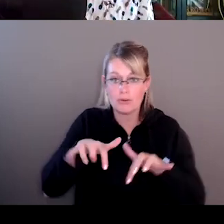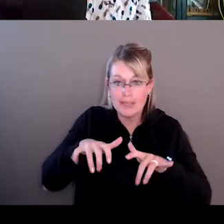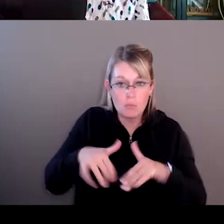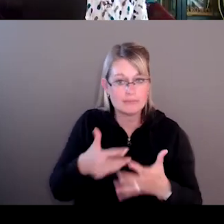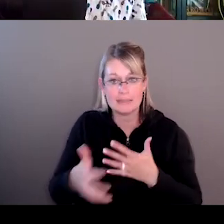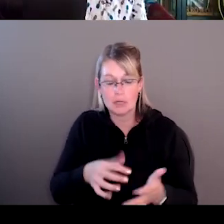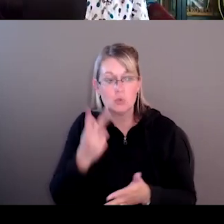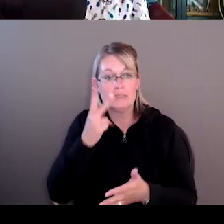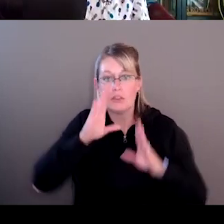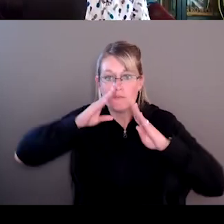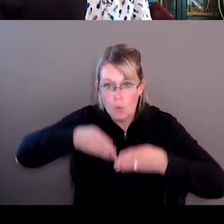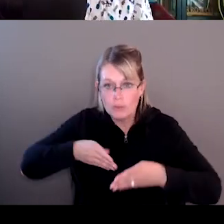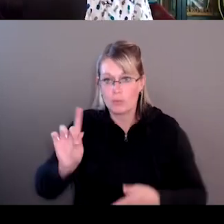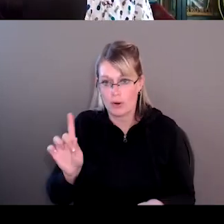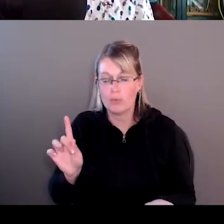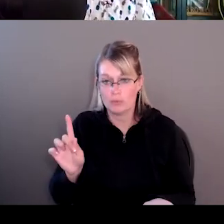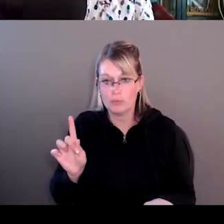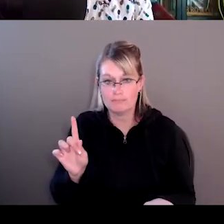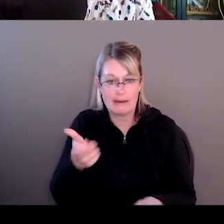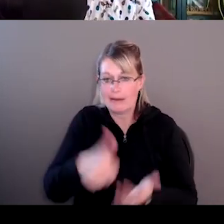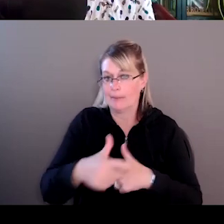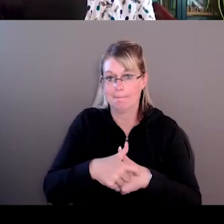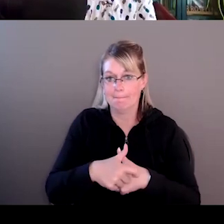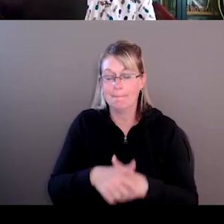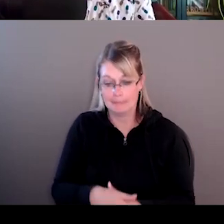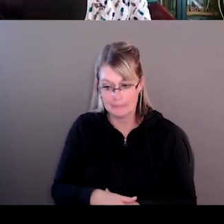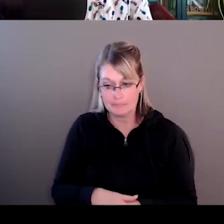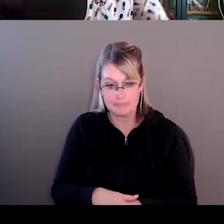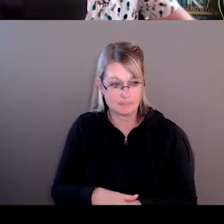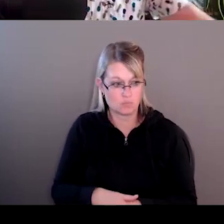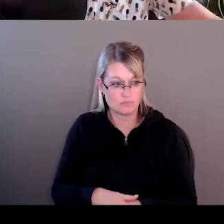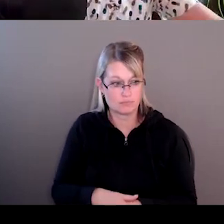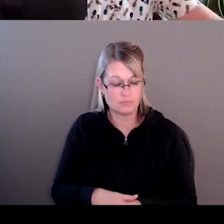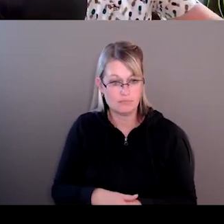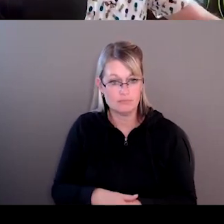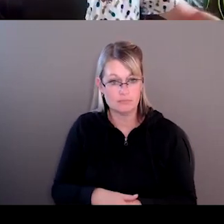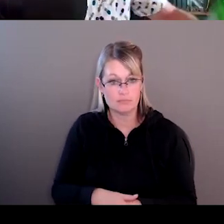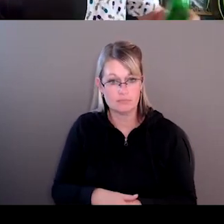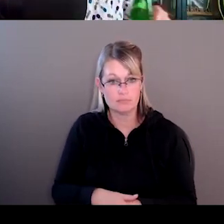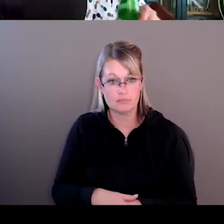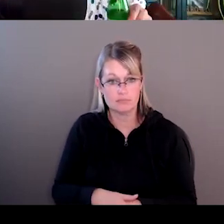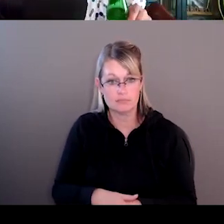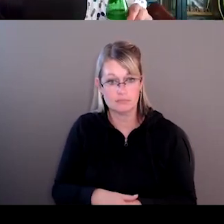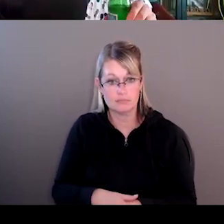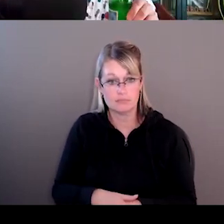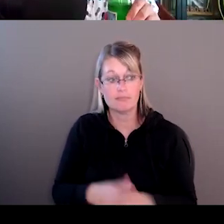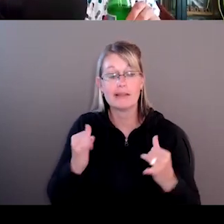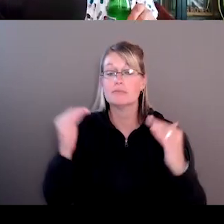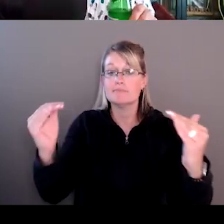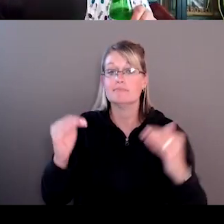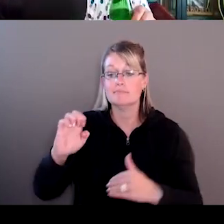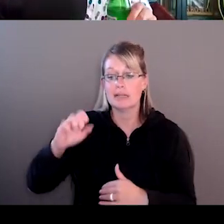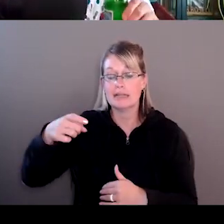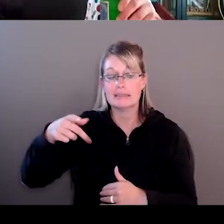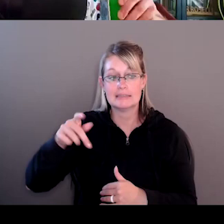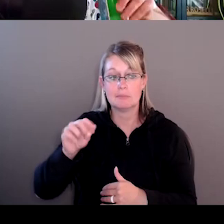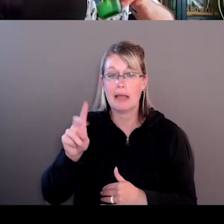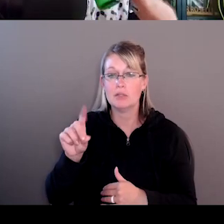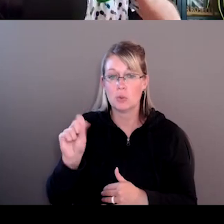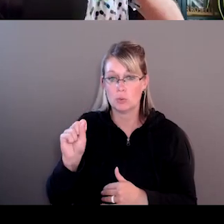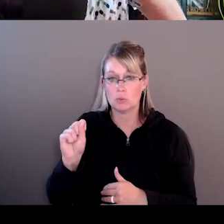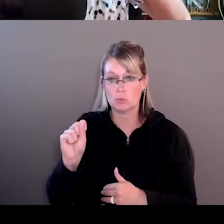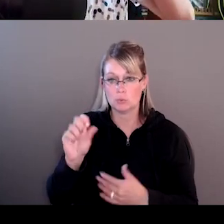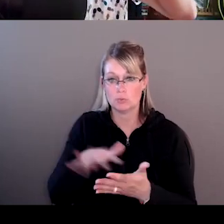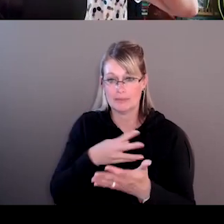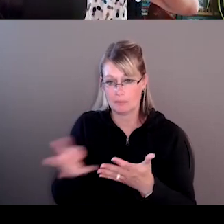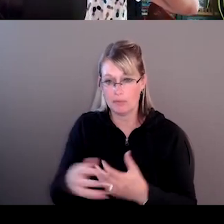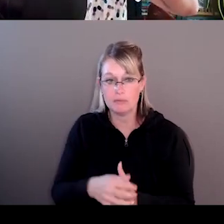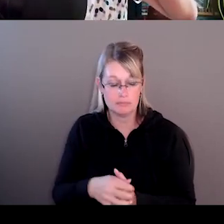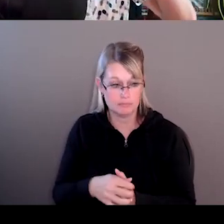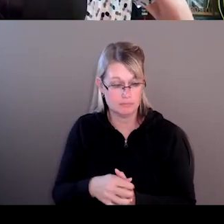the focus is ideally at any time. Okay. We are going to move on now to discuss Expando tables.